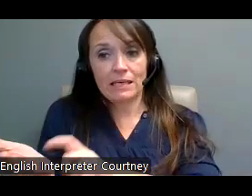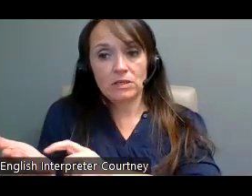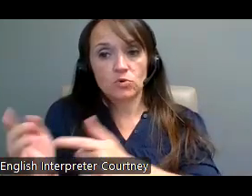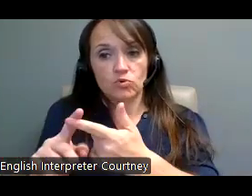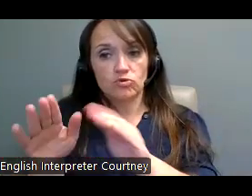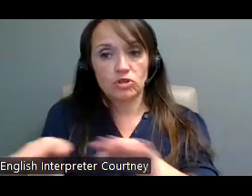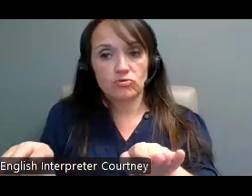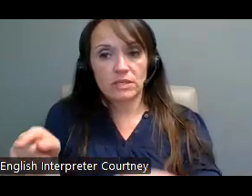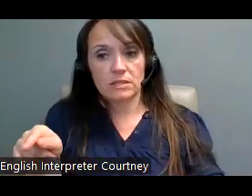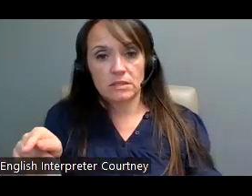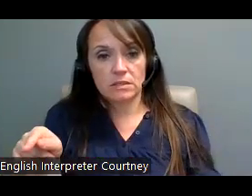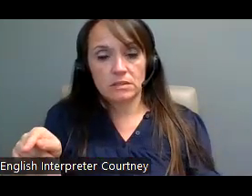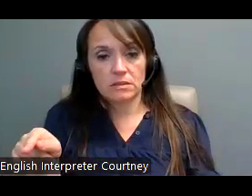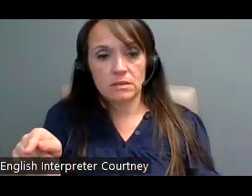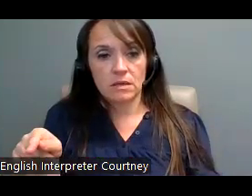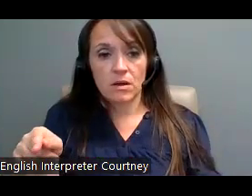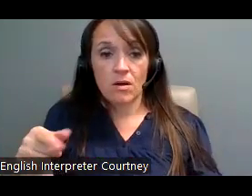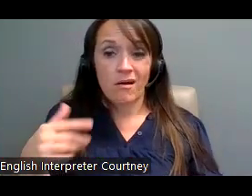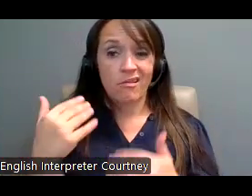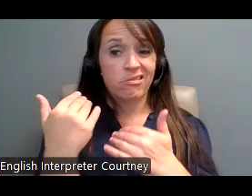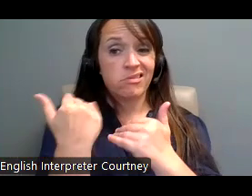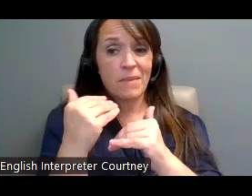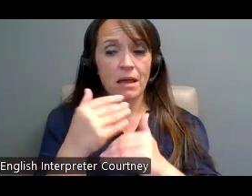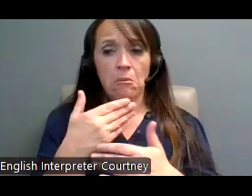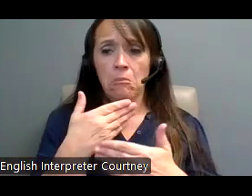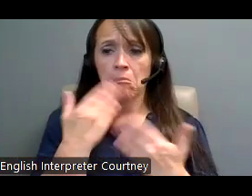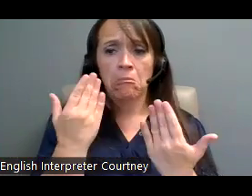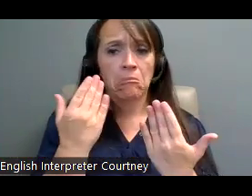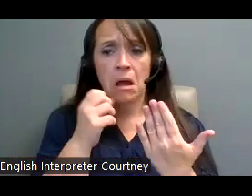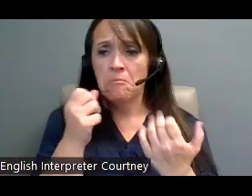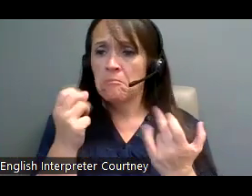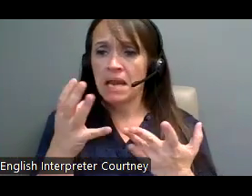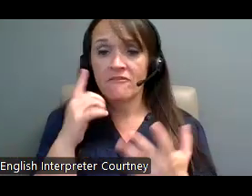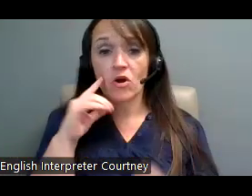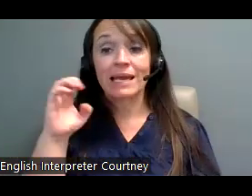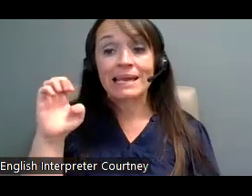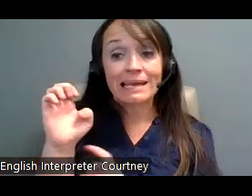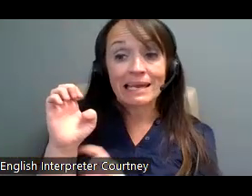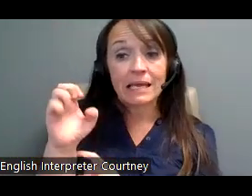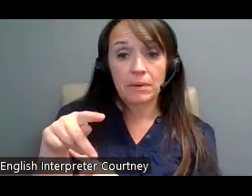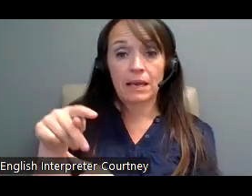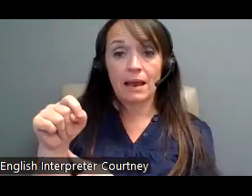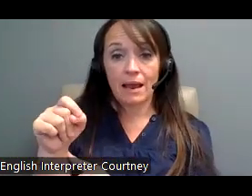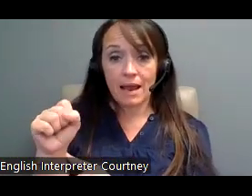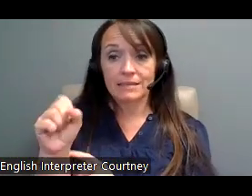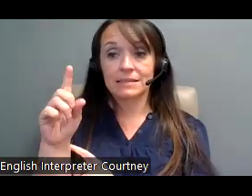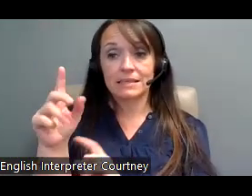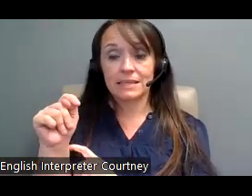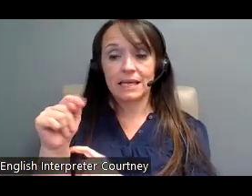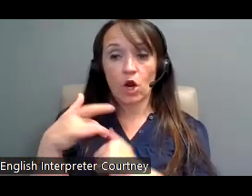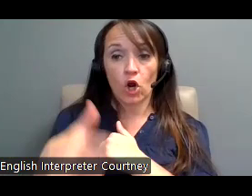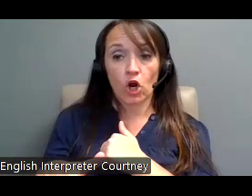There are very little's restrictions on these services. That's why we say that children really